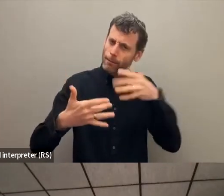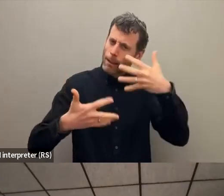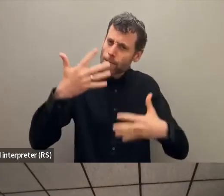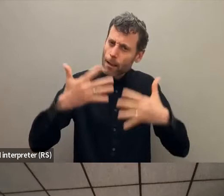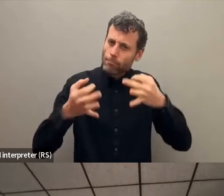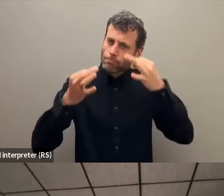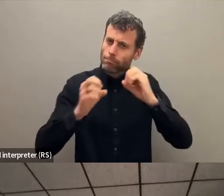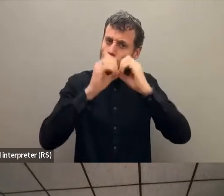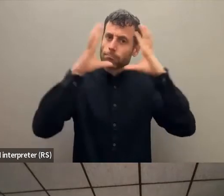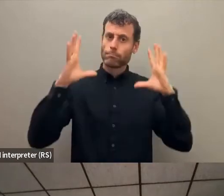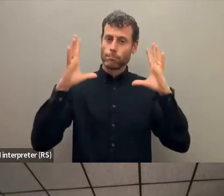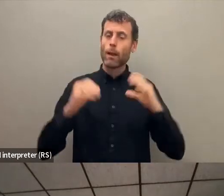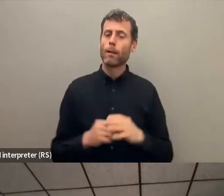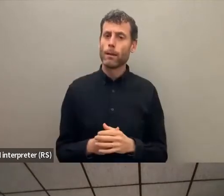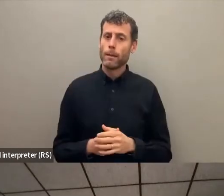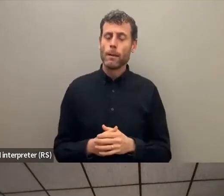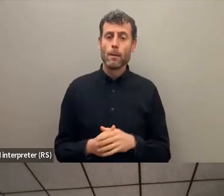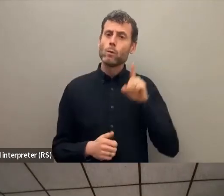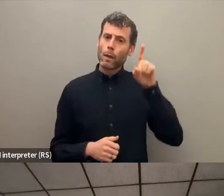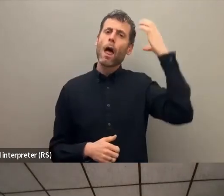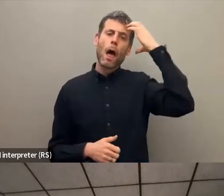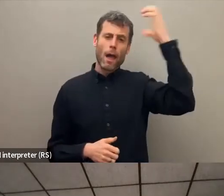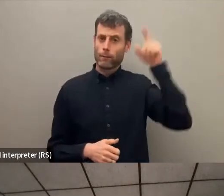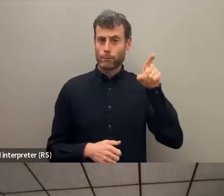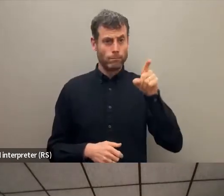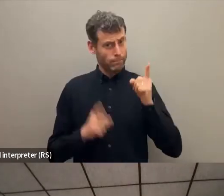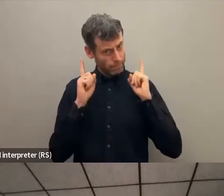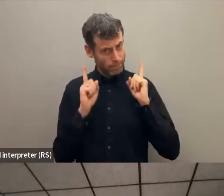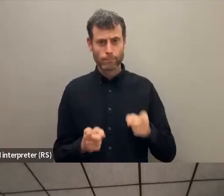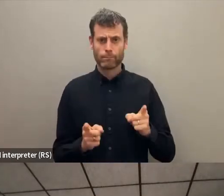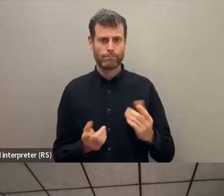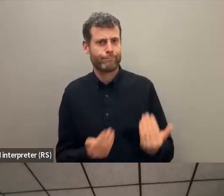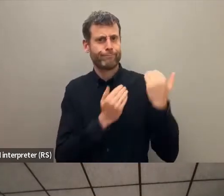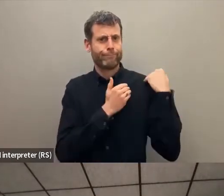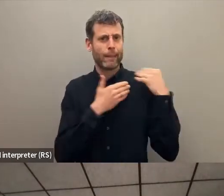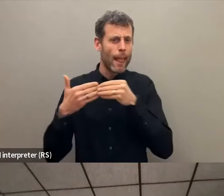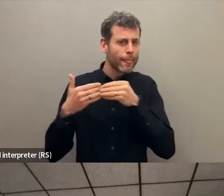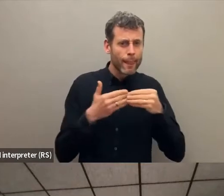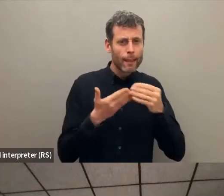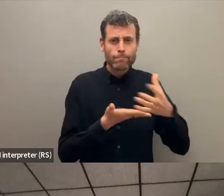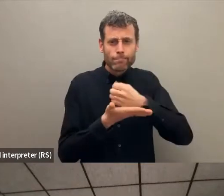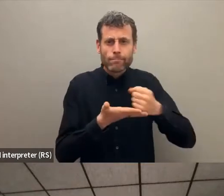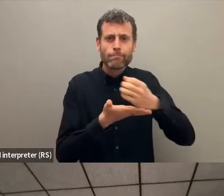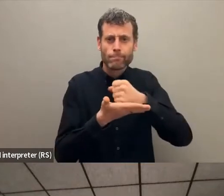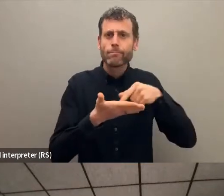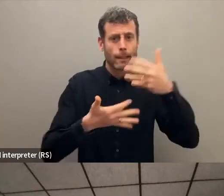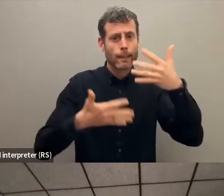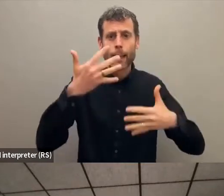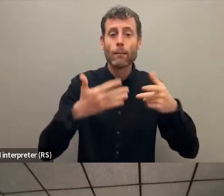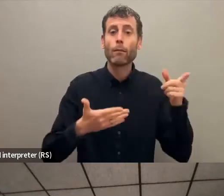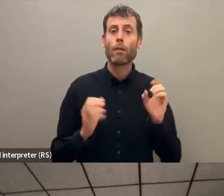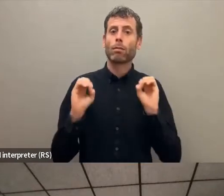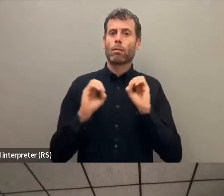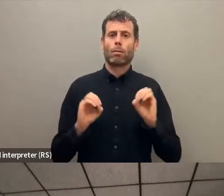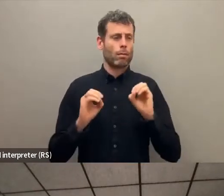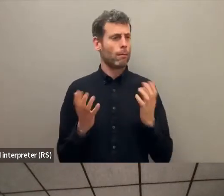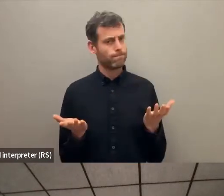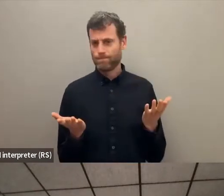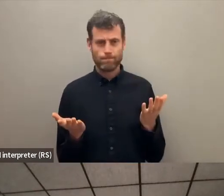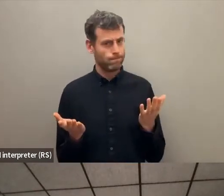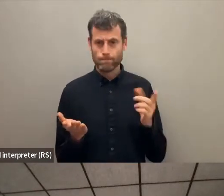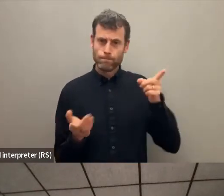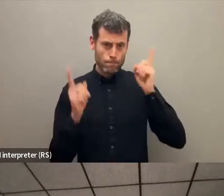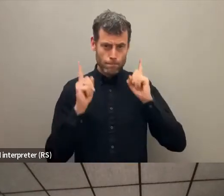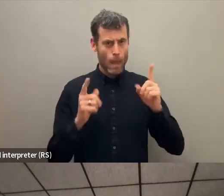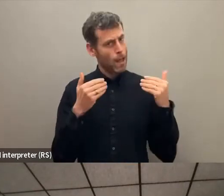Mohammed Ali Loutfy: There is no excuse not to have data on persons with disabilities or to include organizations or persons with disabilities in data collection and interpretation efforts.